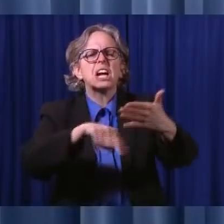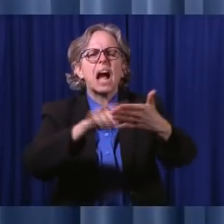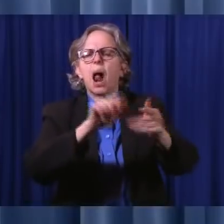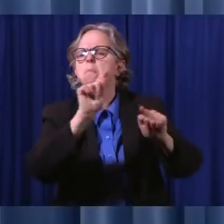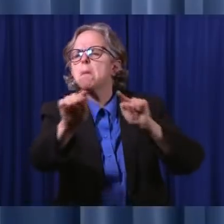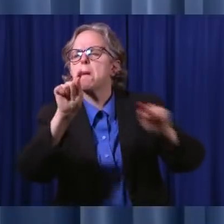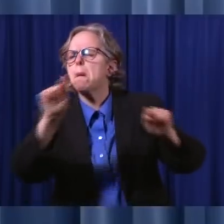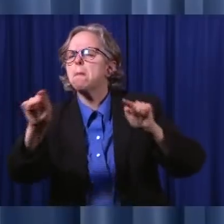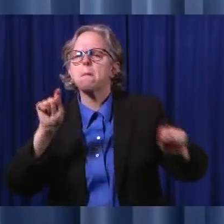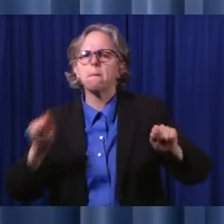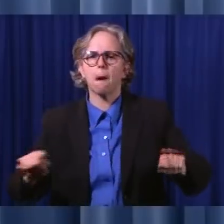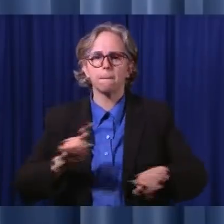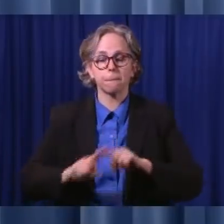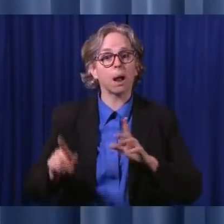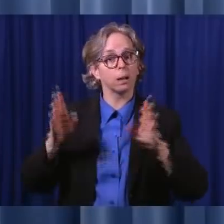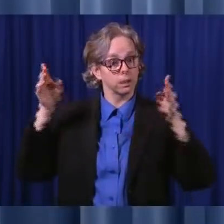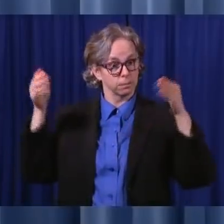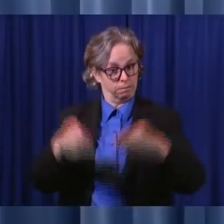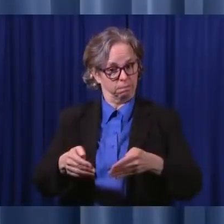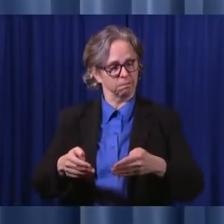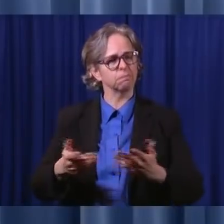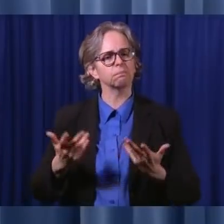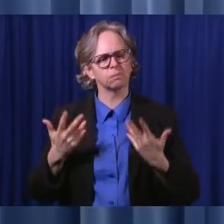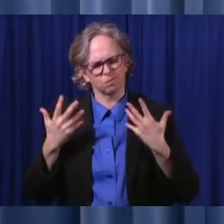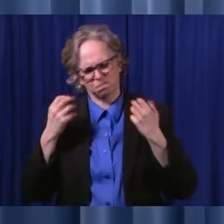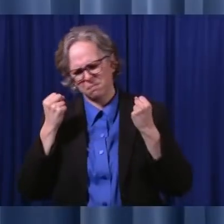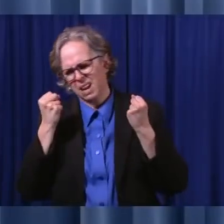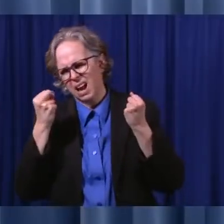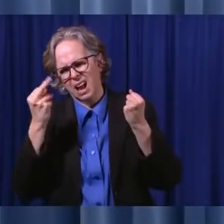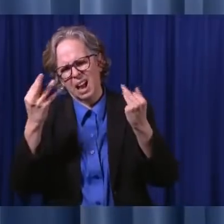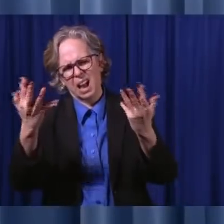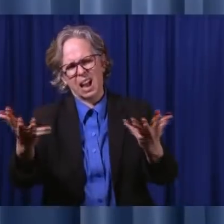MOMENT ON THE COUNTY FAIRS. I KNOW SOME OTHER COUNTY FAIRS HAVE BEEN CANCELLED AS WELL. WE